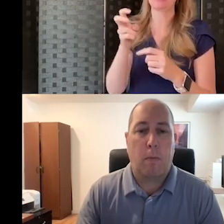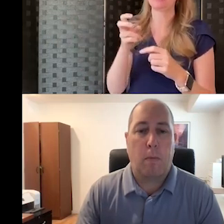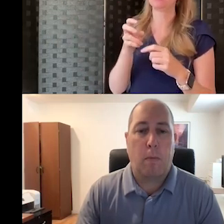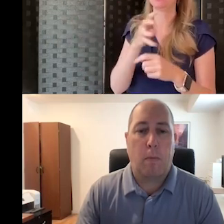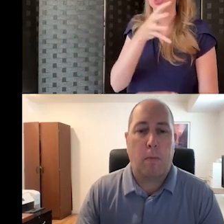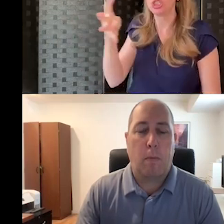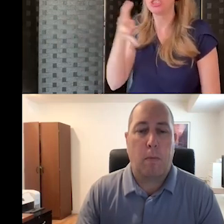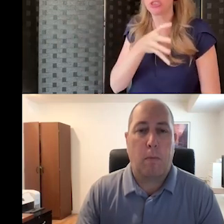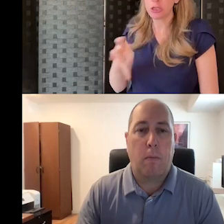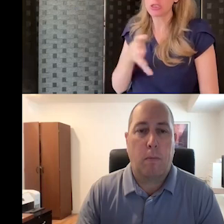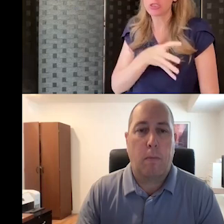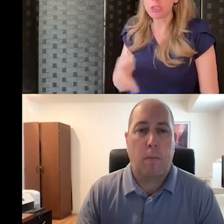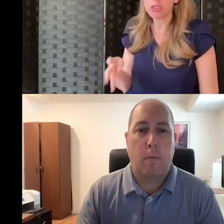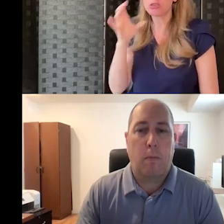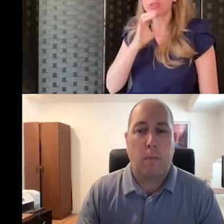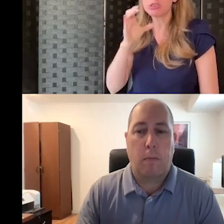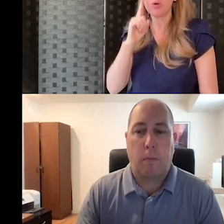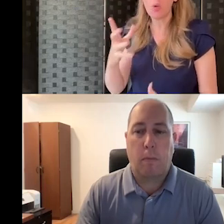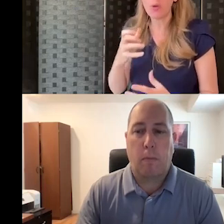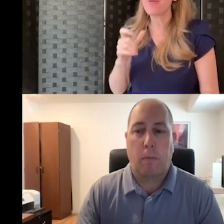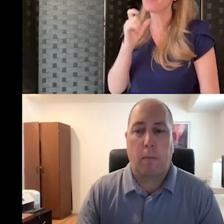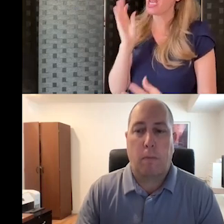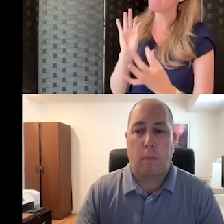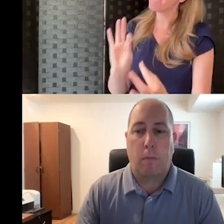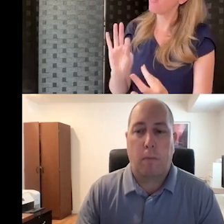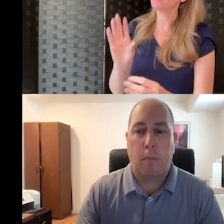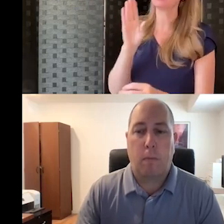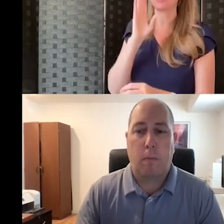to find a think they want. It doesn't mean it's ideal. It will always be variable based on user,